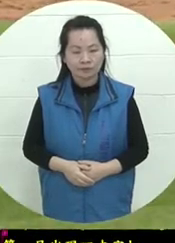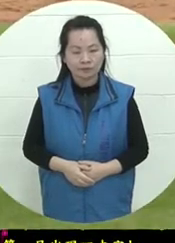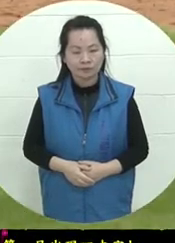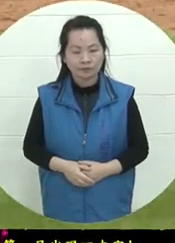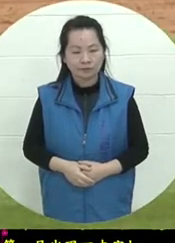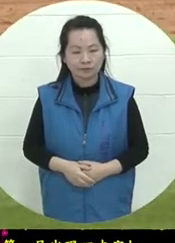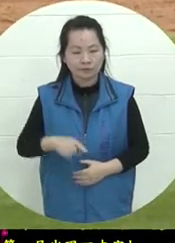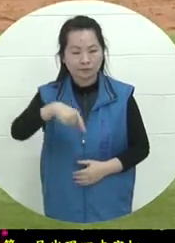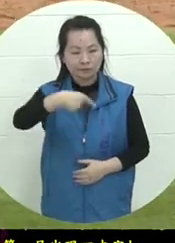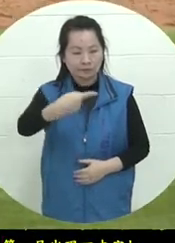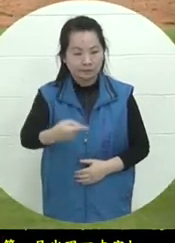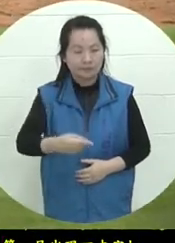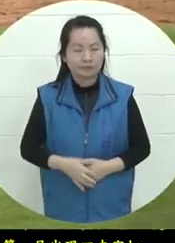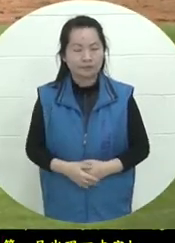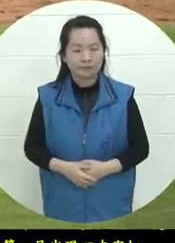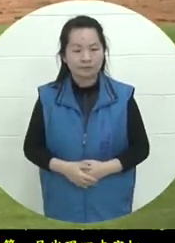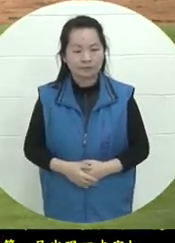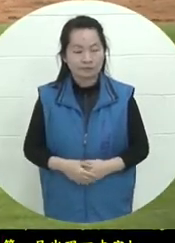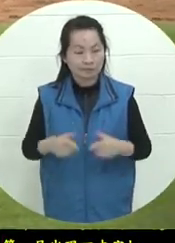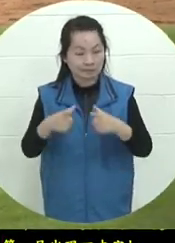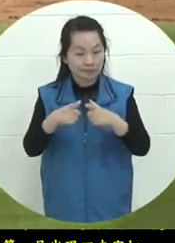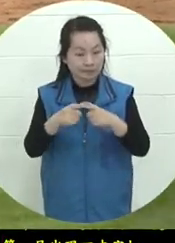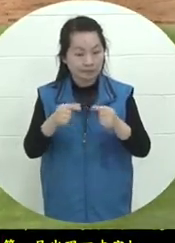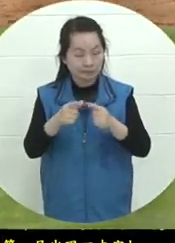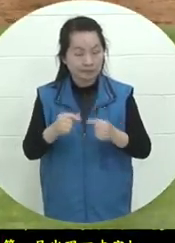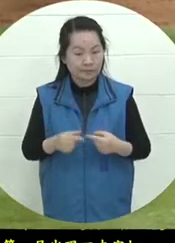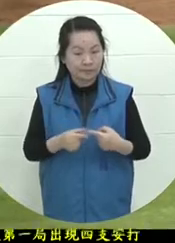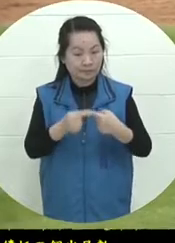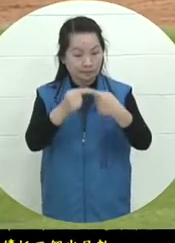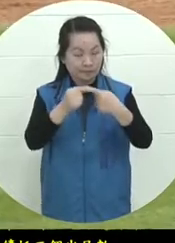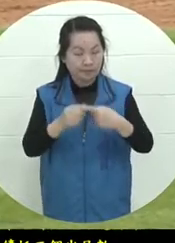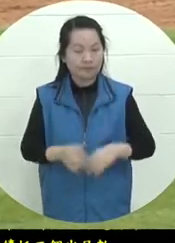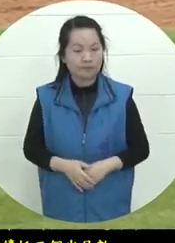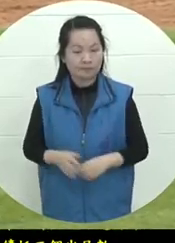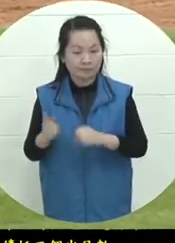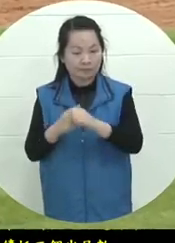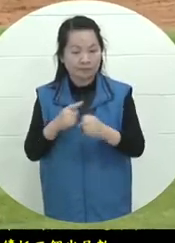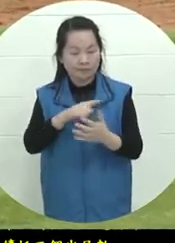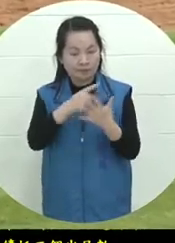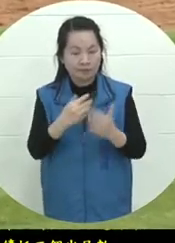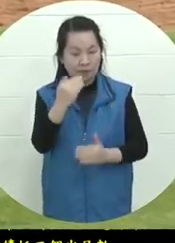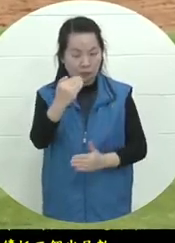and then hit the bat. It was the ninth bat of the Japanese team in the first round of attack today. Yuki Yoneda . Yesterday